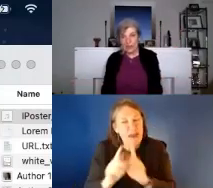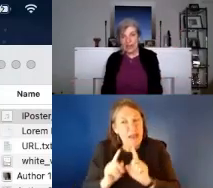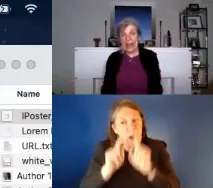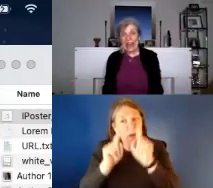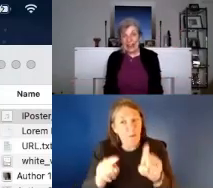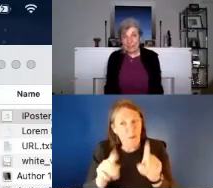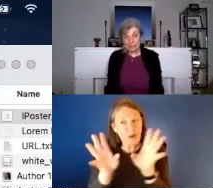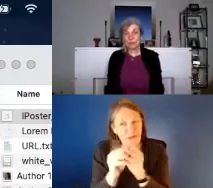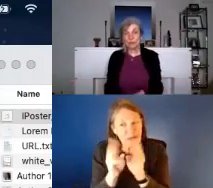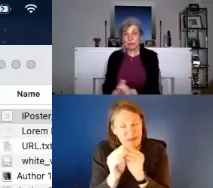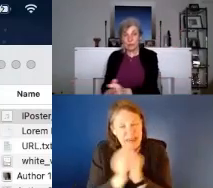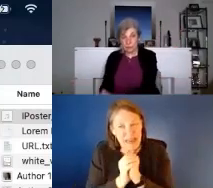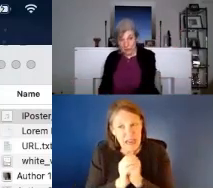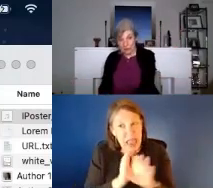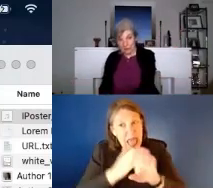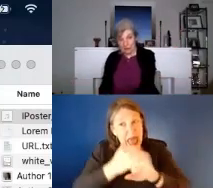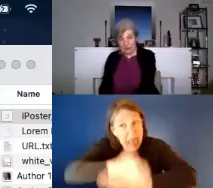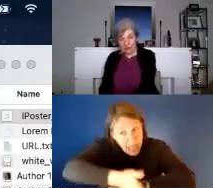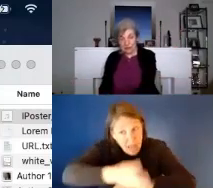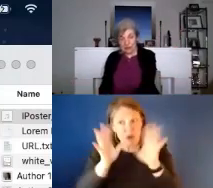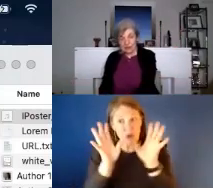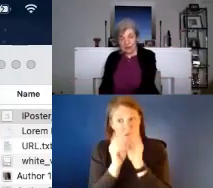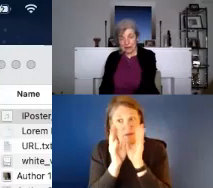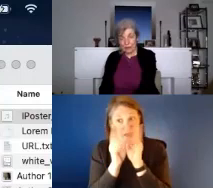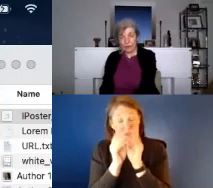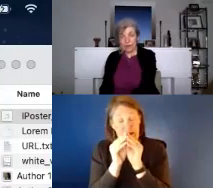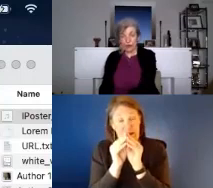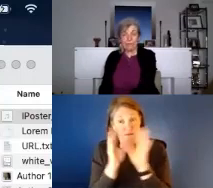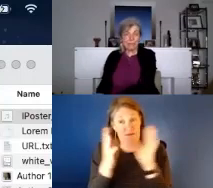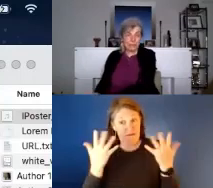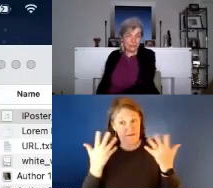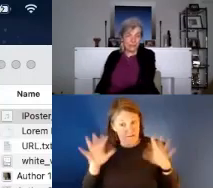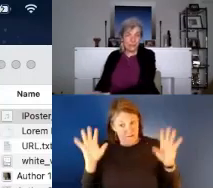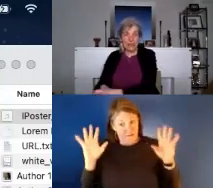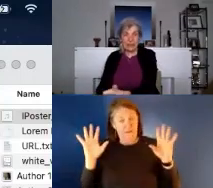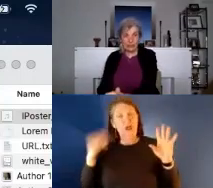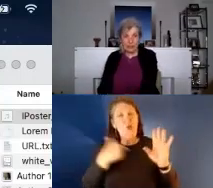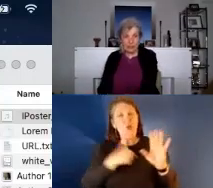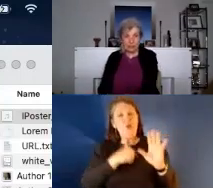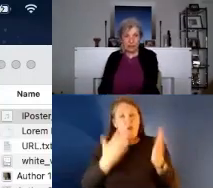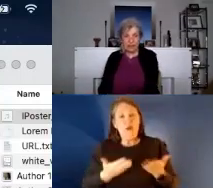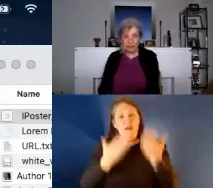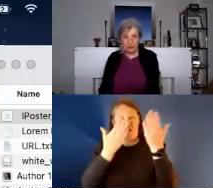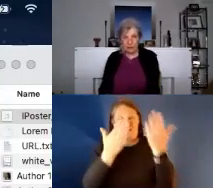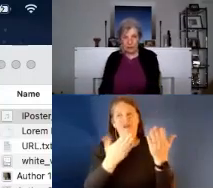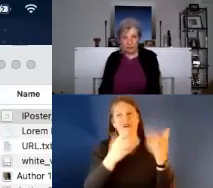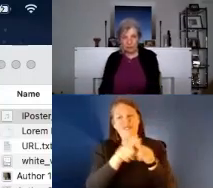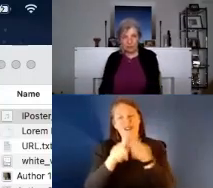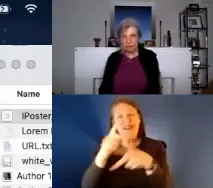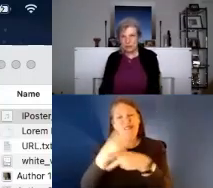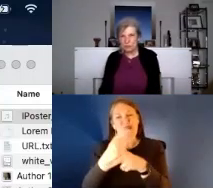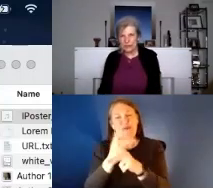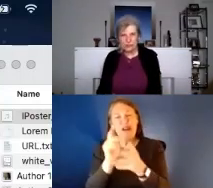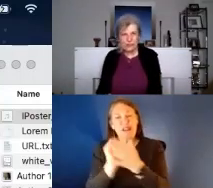07:38:27 After the meeting, we offer this as a product that will be a public space,